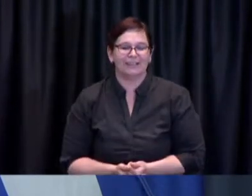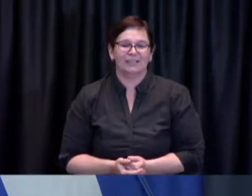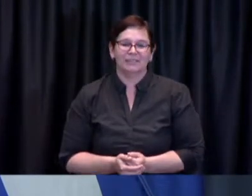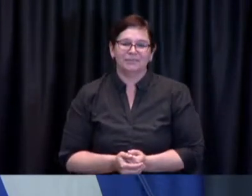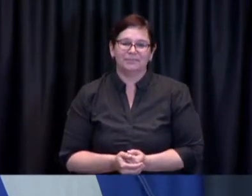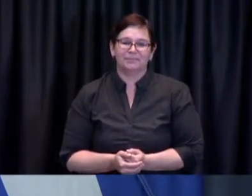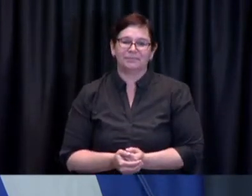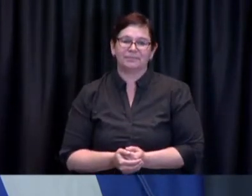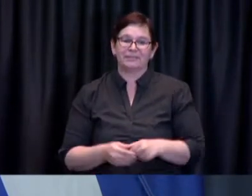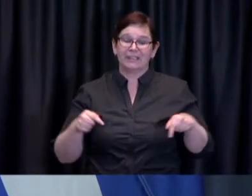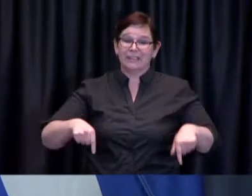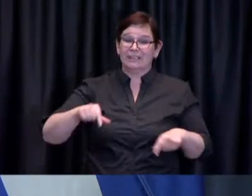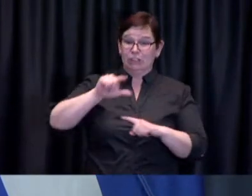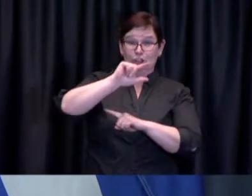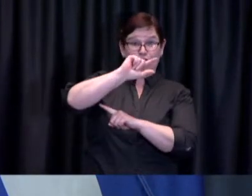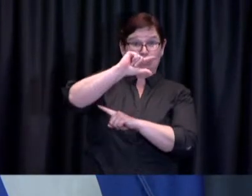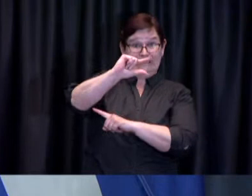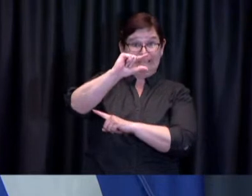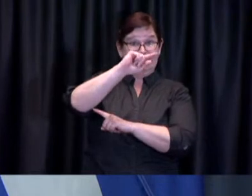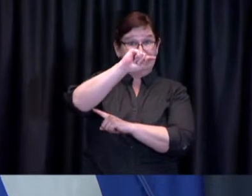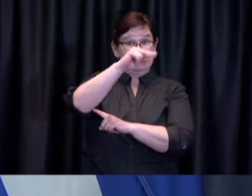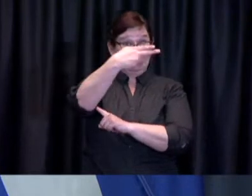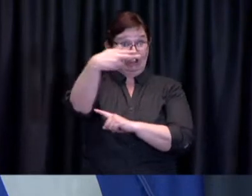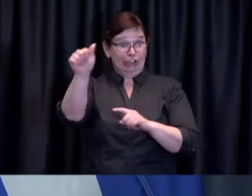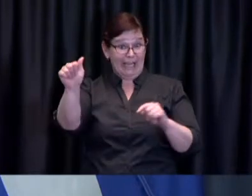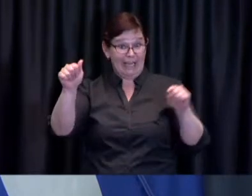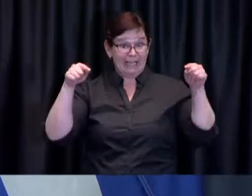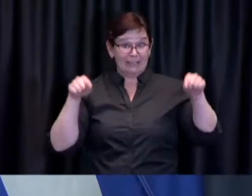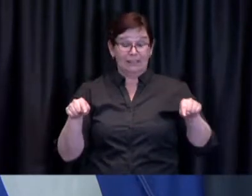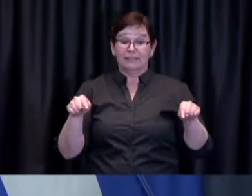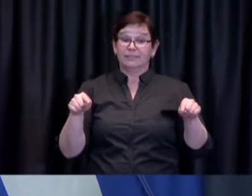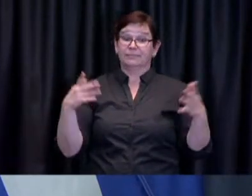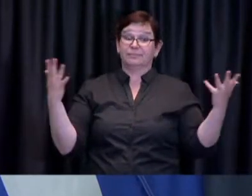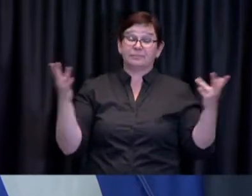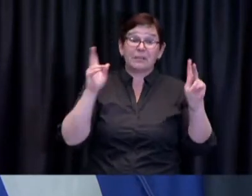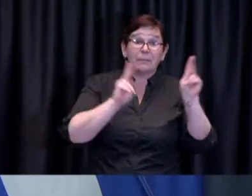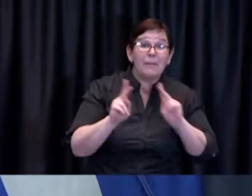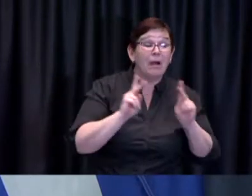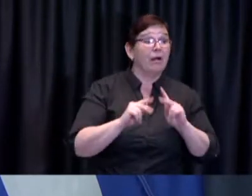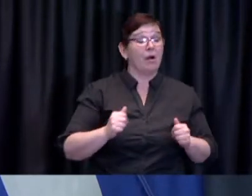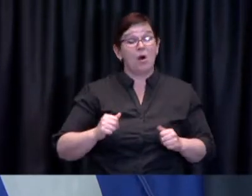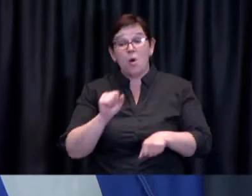and Hamilton area and uh you know I think that that's going to be a very important component